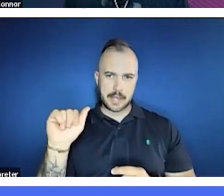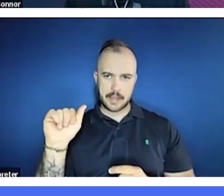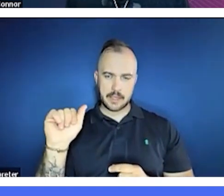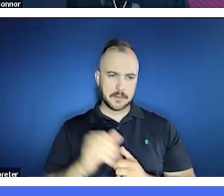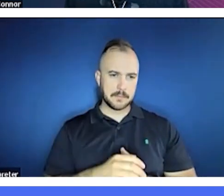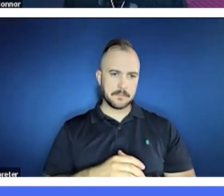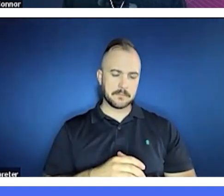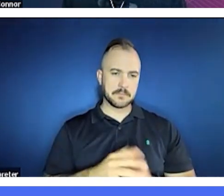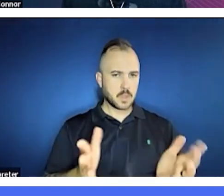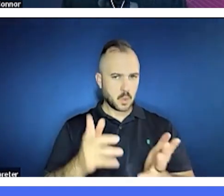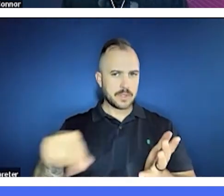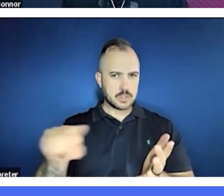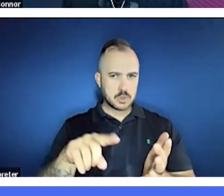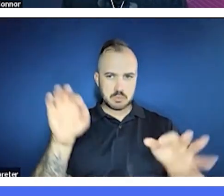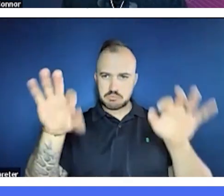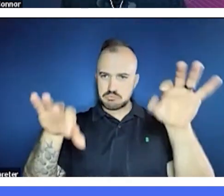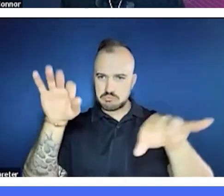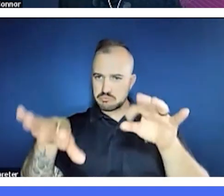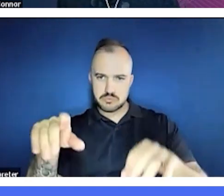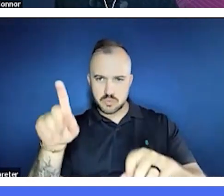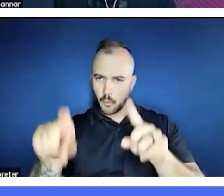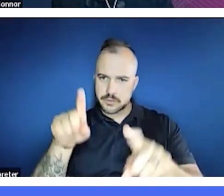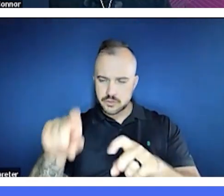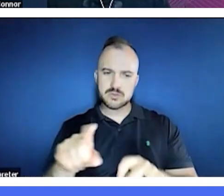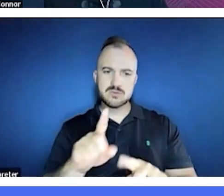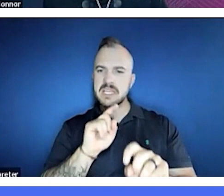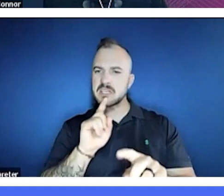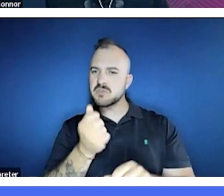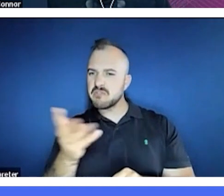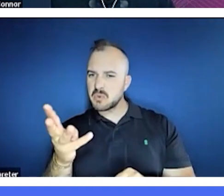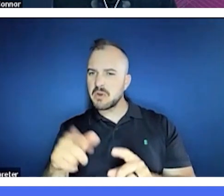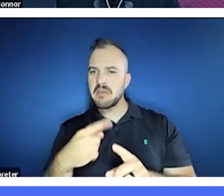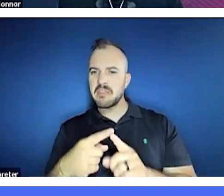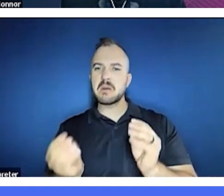as well to drop some in if you have them. We'll answer a few now and then we'll come back for more at the end.